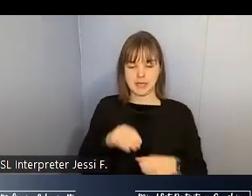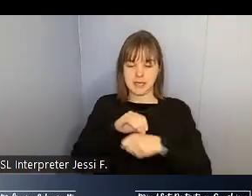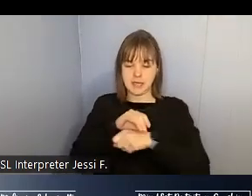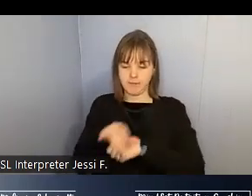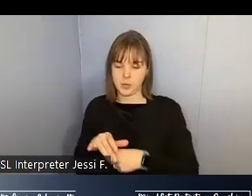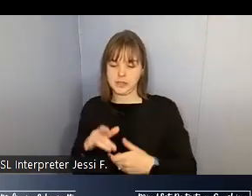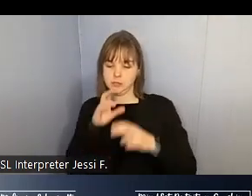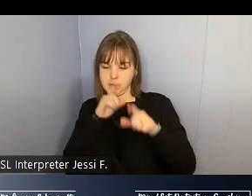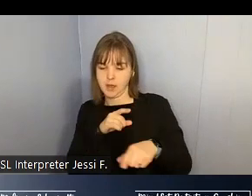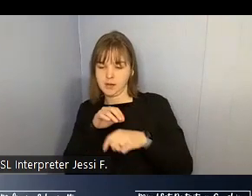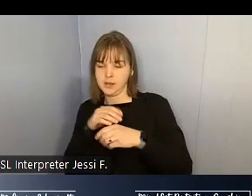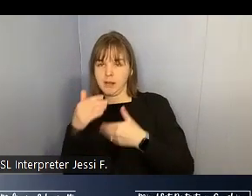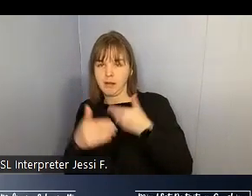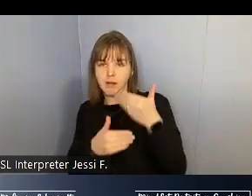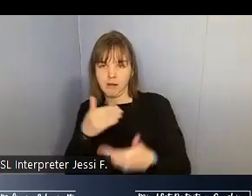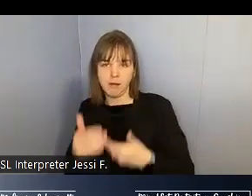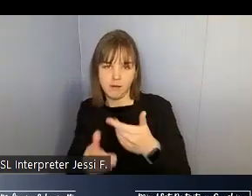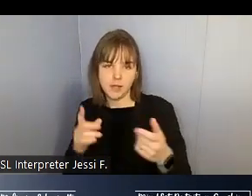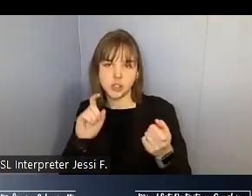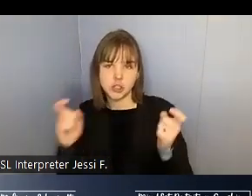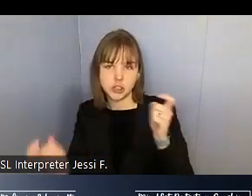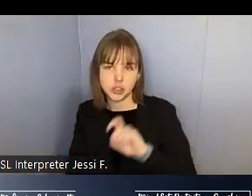that start to happen biologically and physiologically.